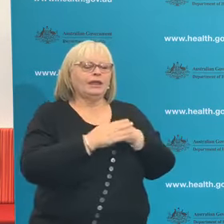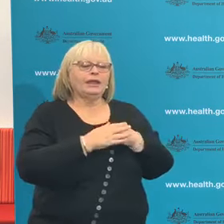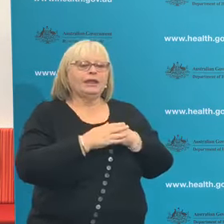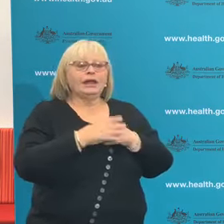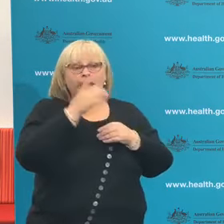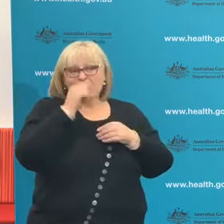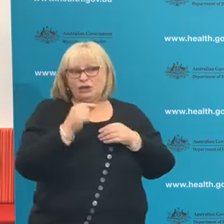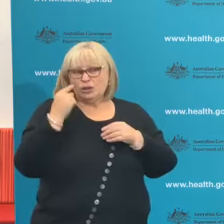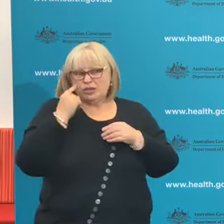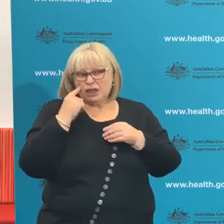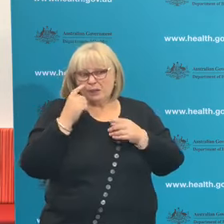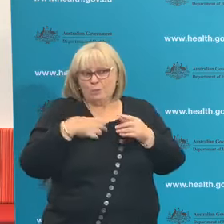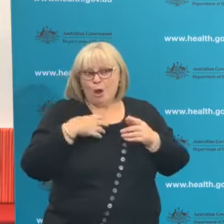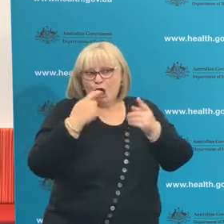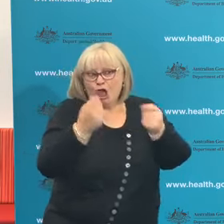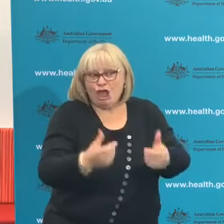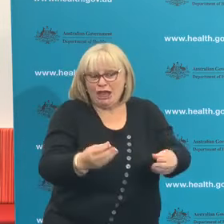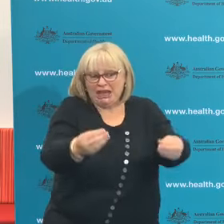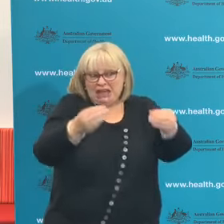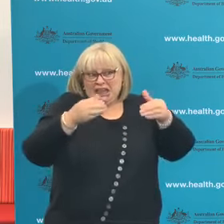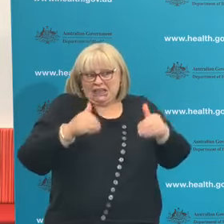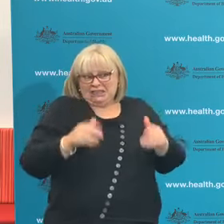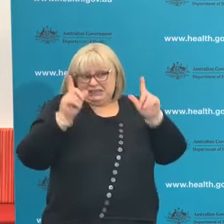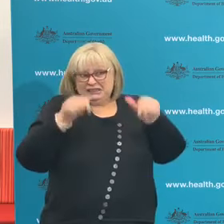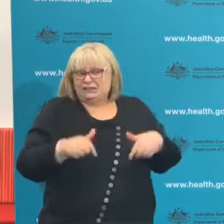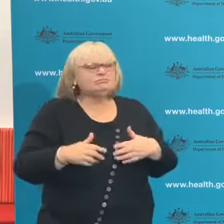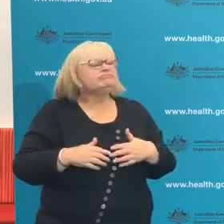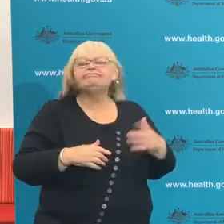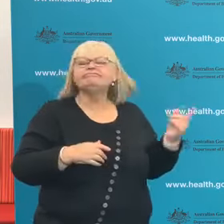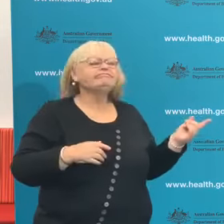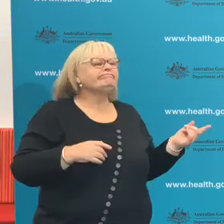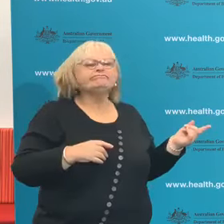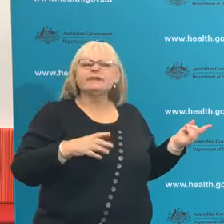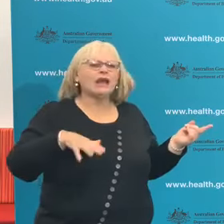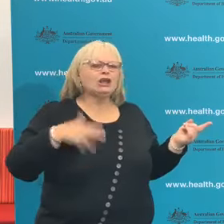I don't want to preempt the National Cabinet discussion, because it's not just that the local